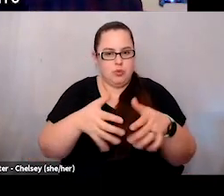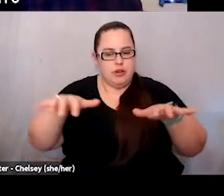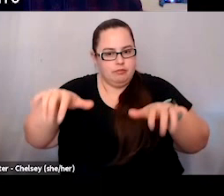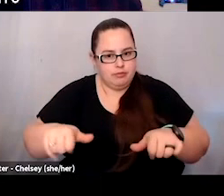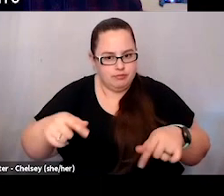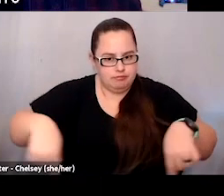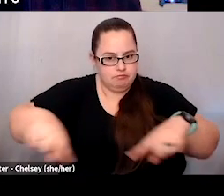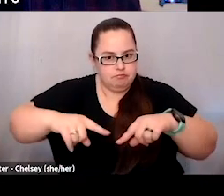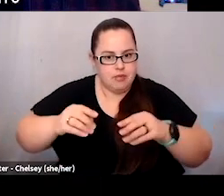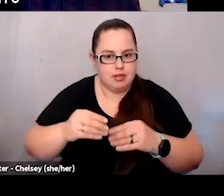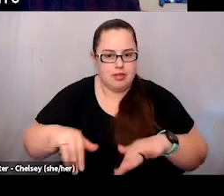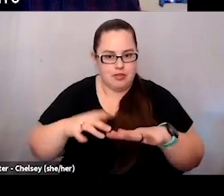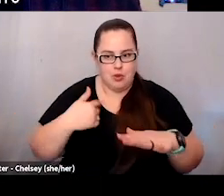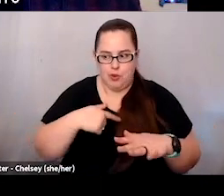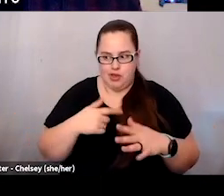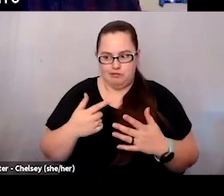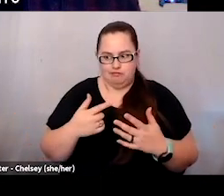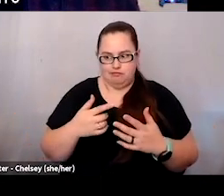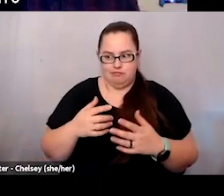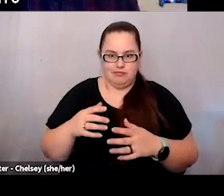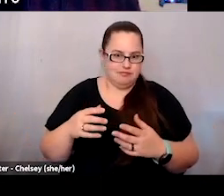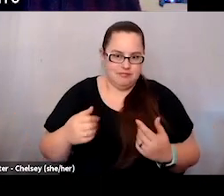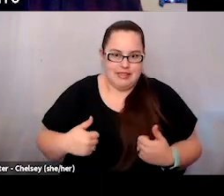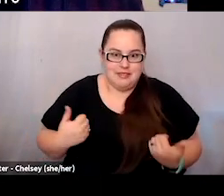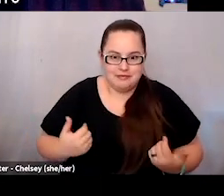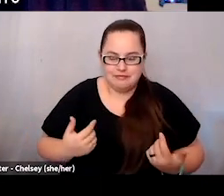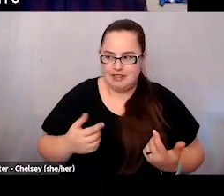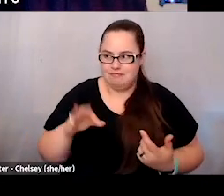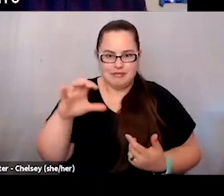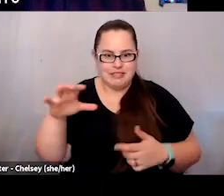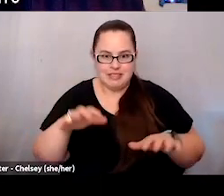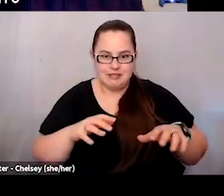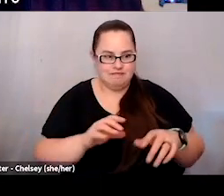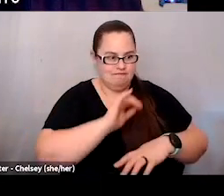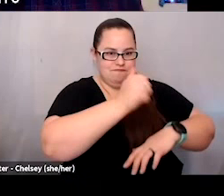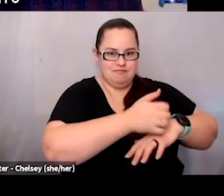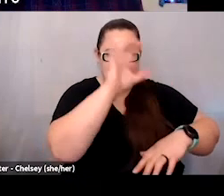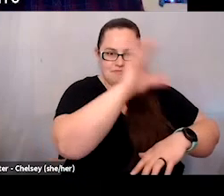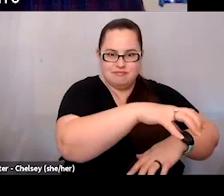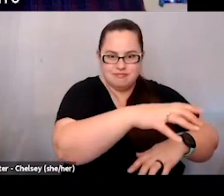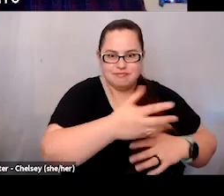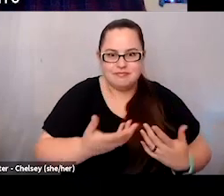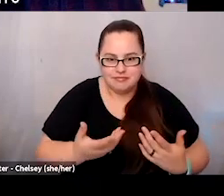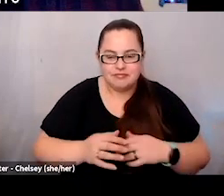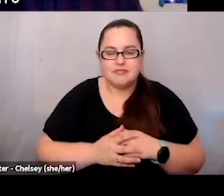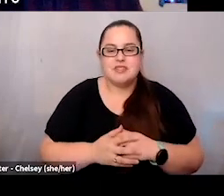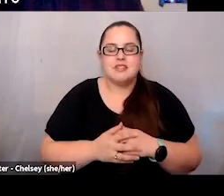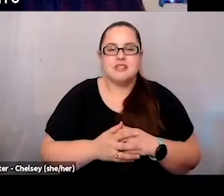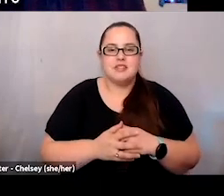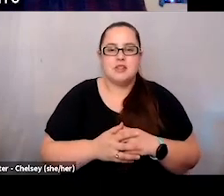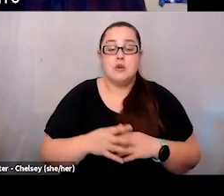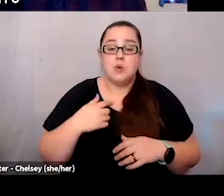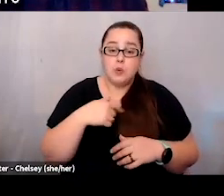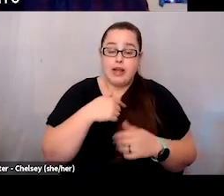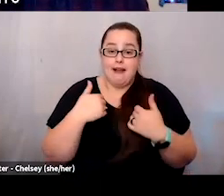we live on, that Fresno City College sits on. We have a place on campus at Fresno City